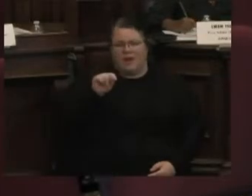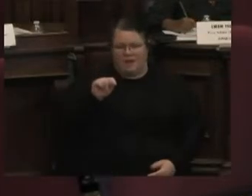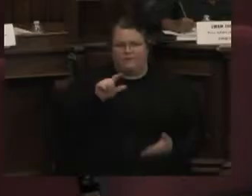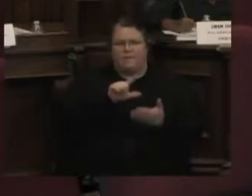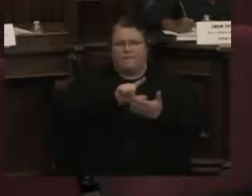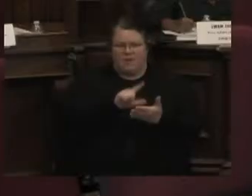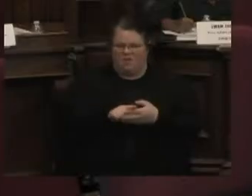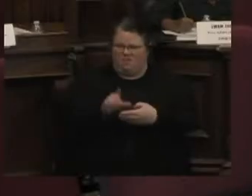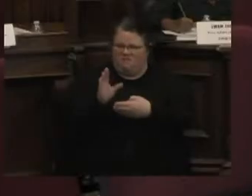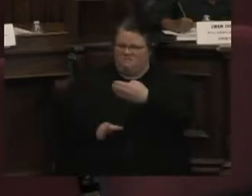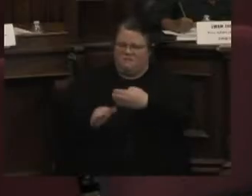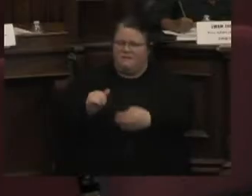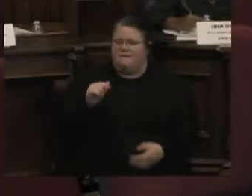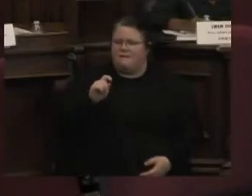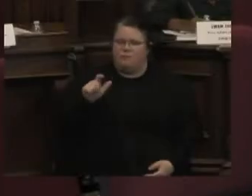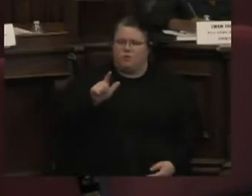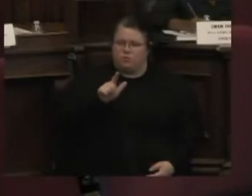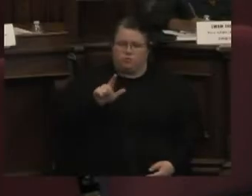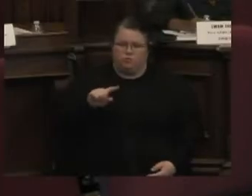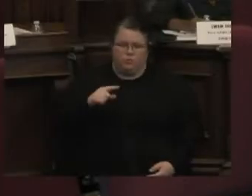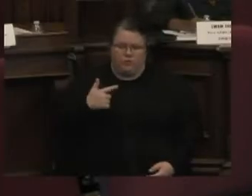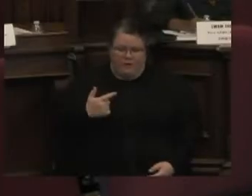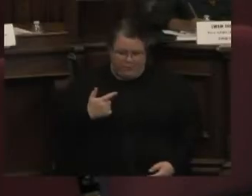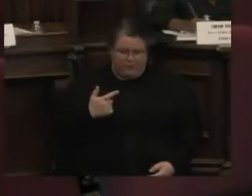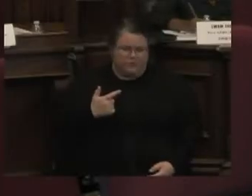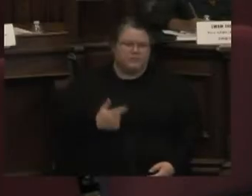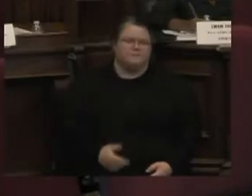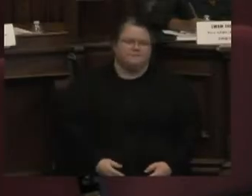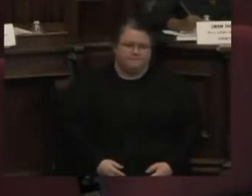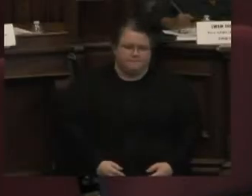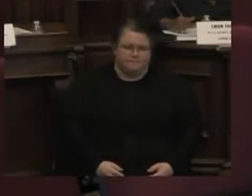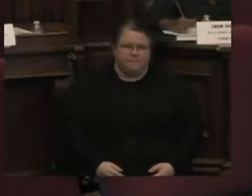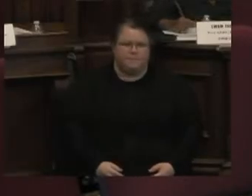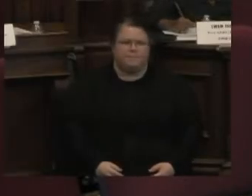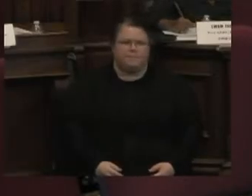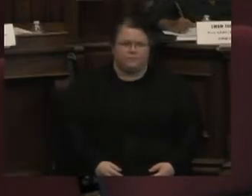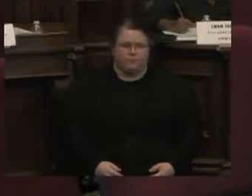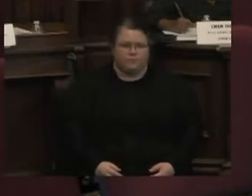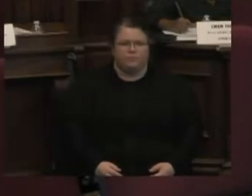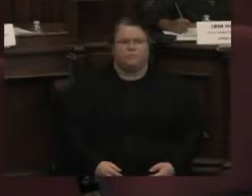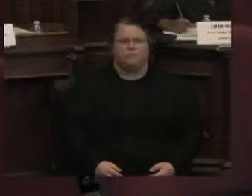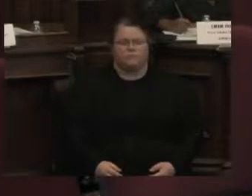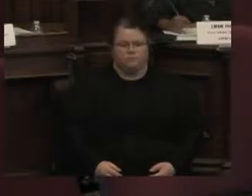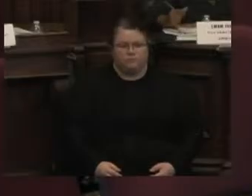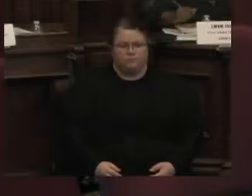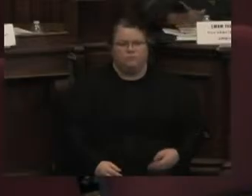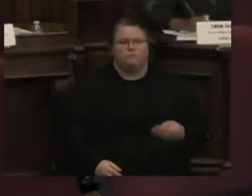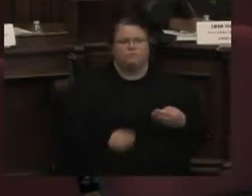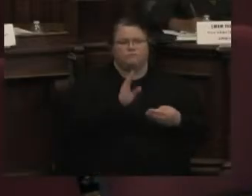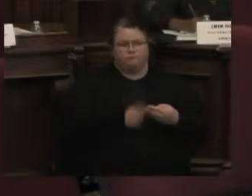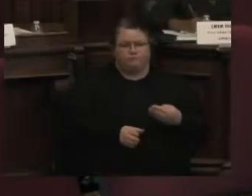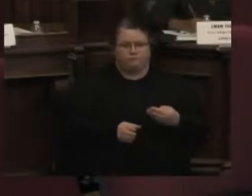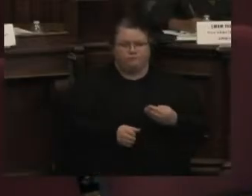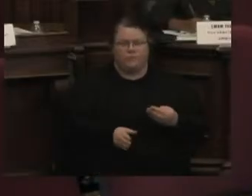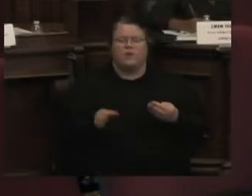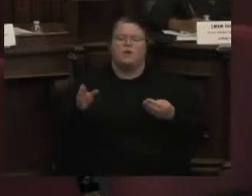the memorandum and proposed draft bill, were completed on